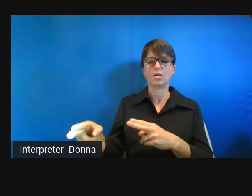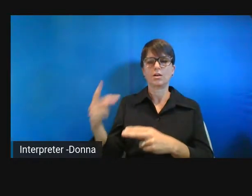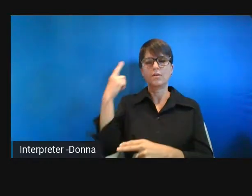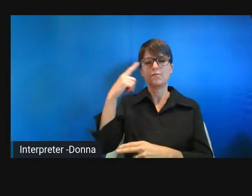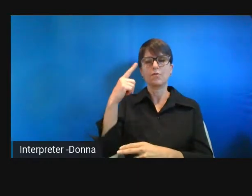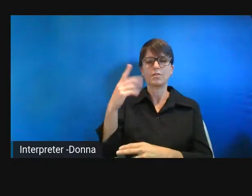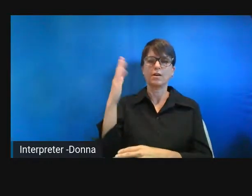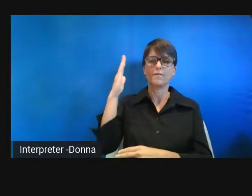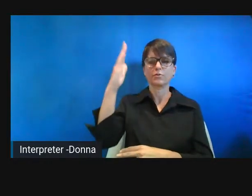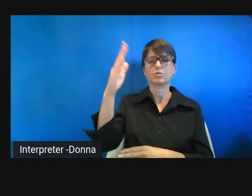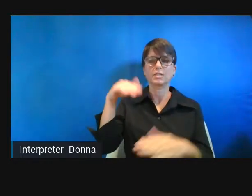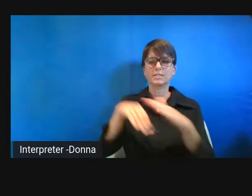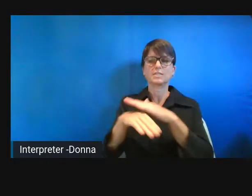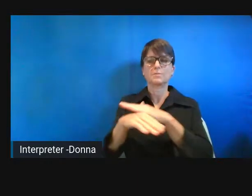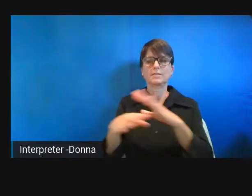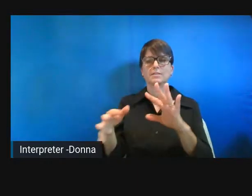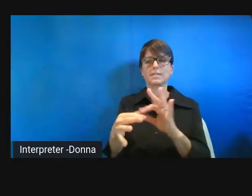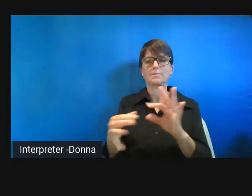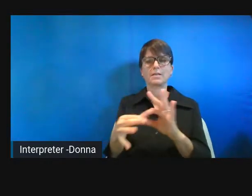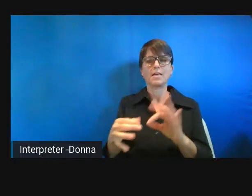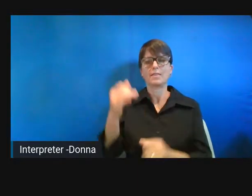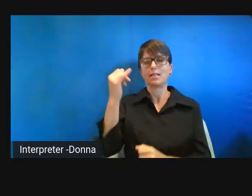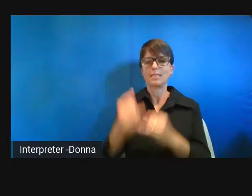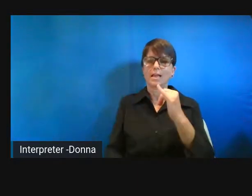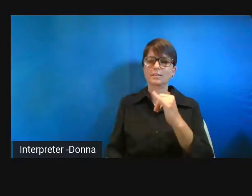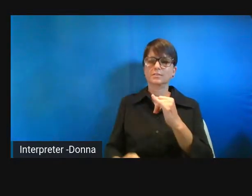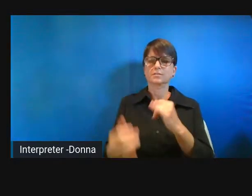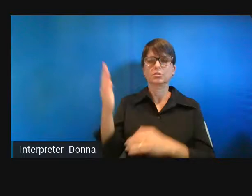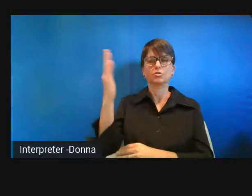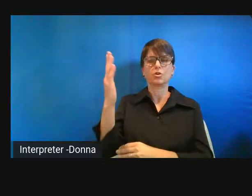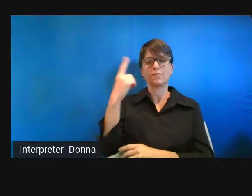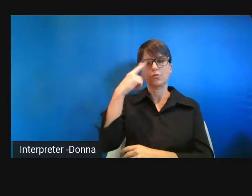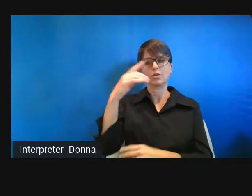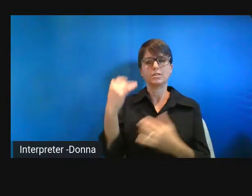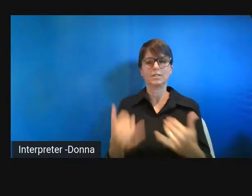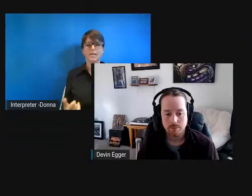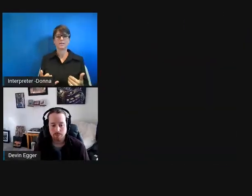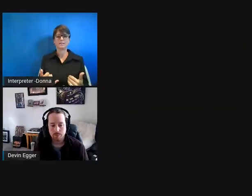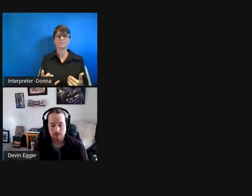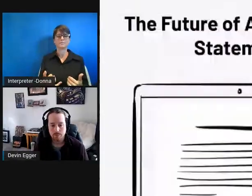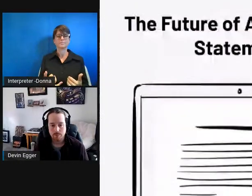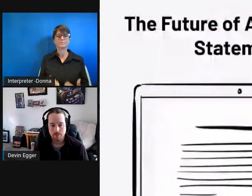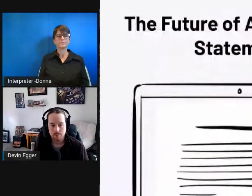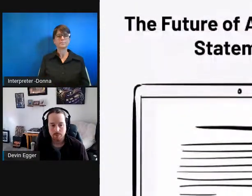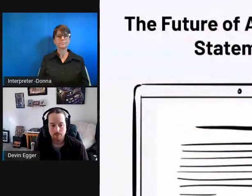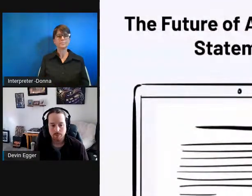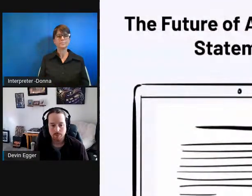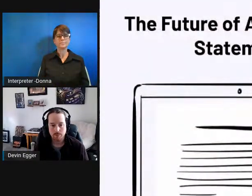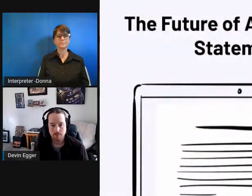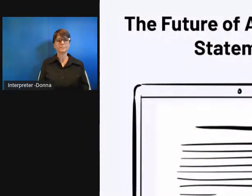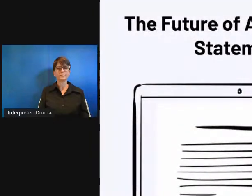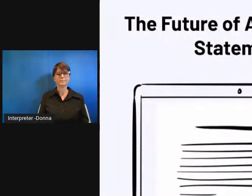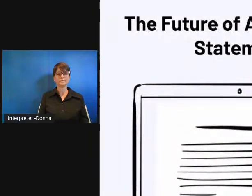Accessibility Statement and that will be the last Lightning Round talk that we have for the WordPress Accessibility Day